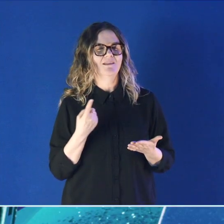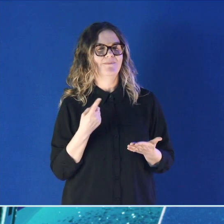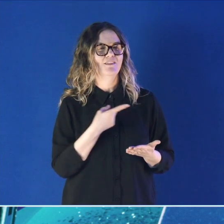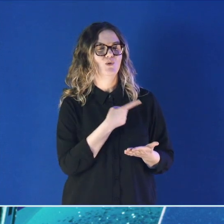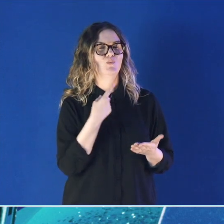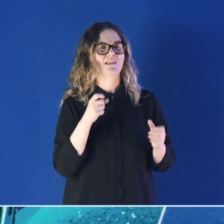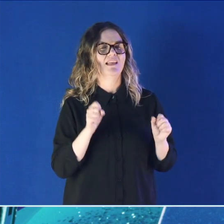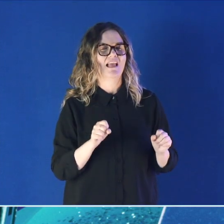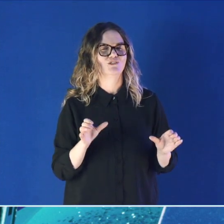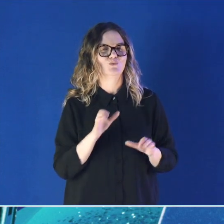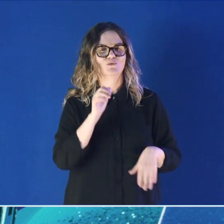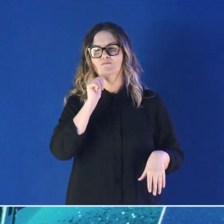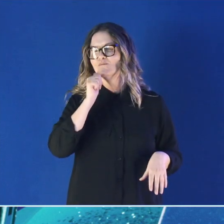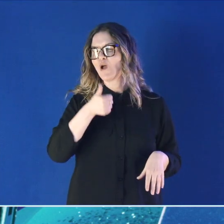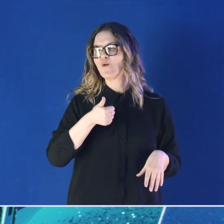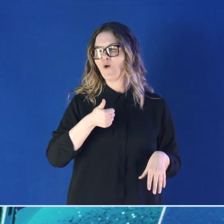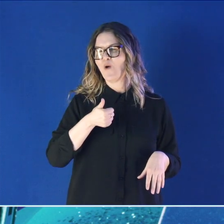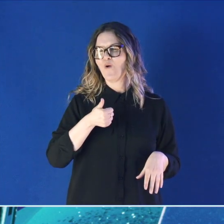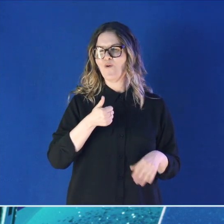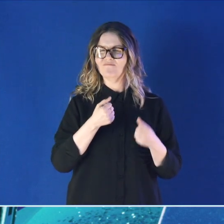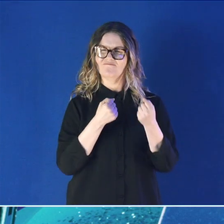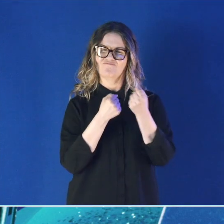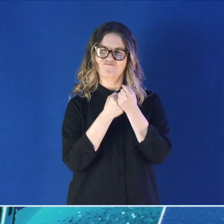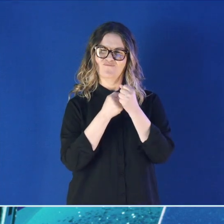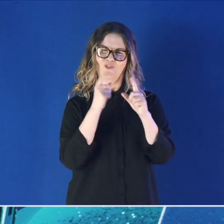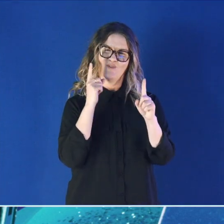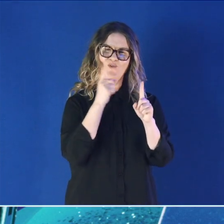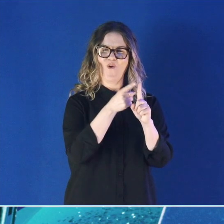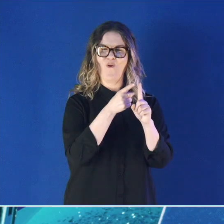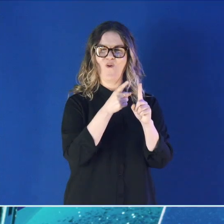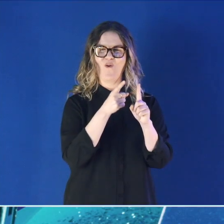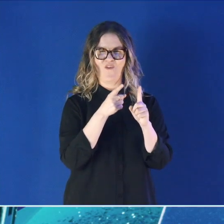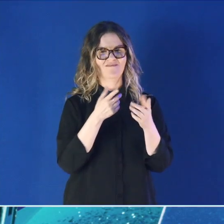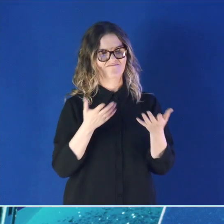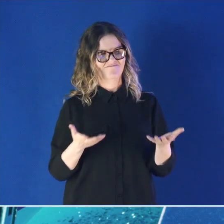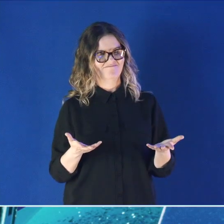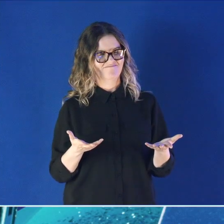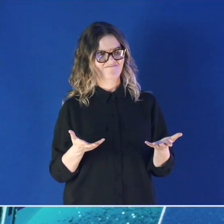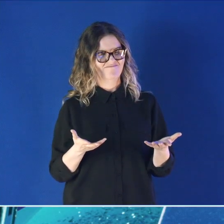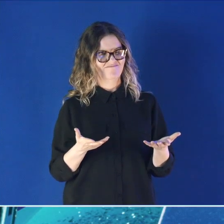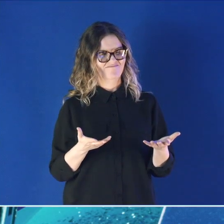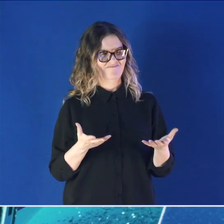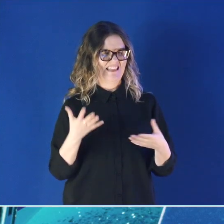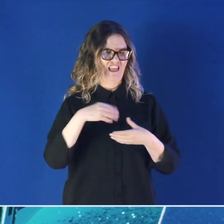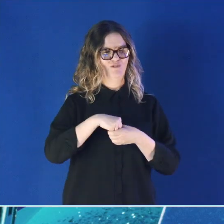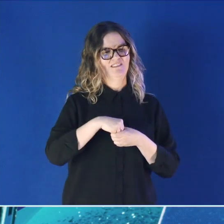of inclusivity in our world, what would you say? Peter?